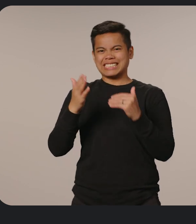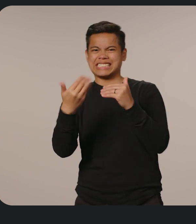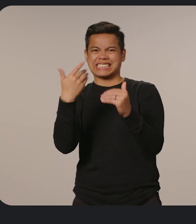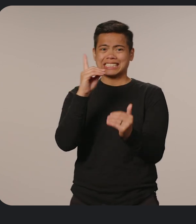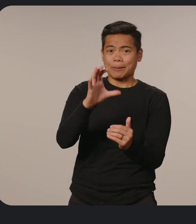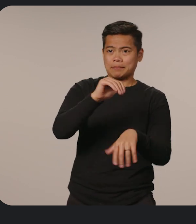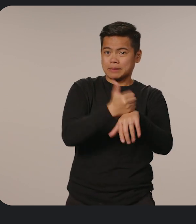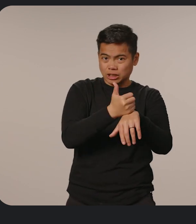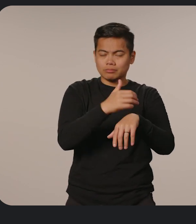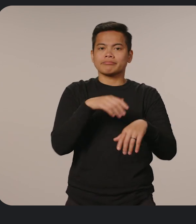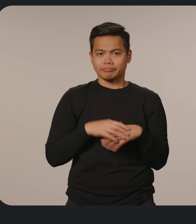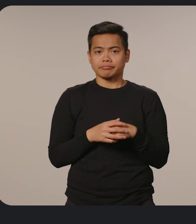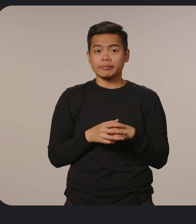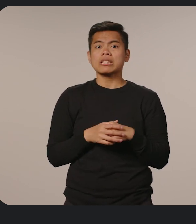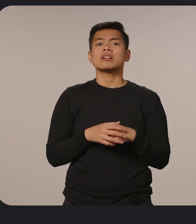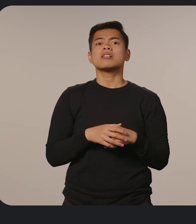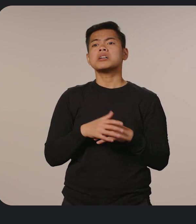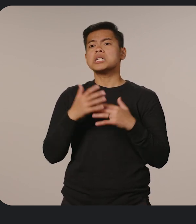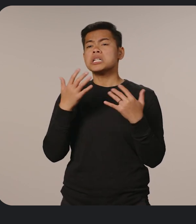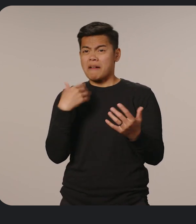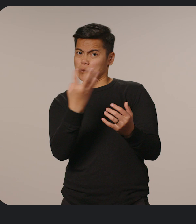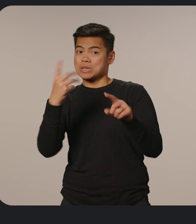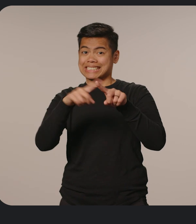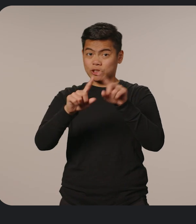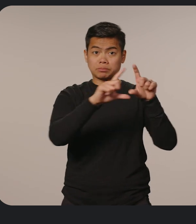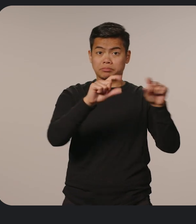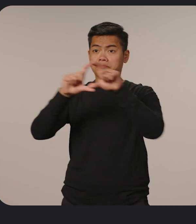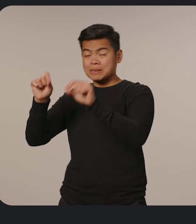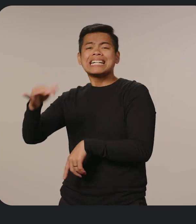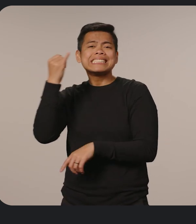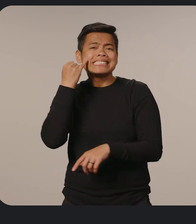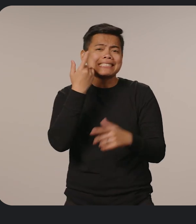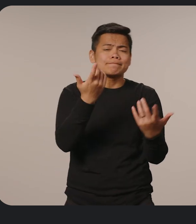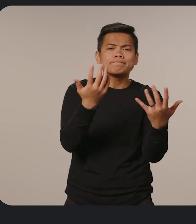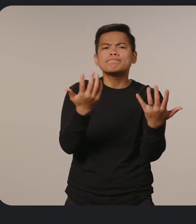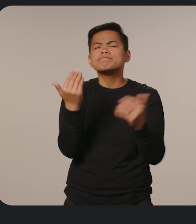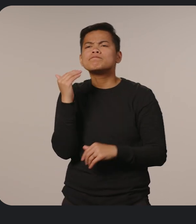documents based on values stored into different fields so let's say you're in